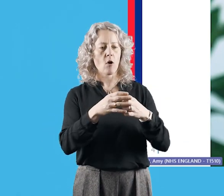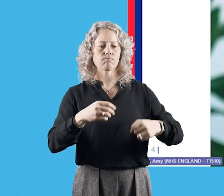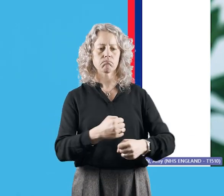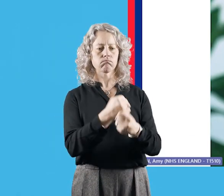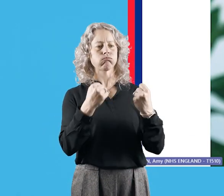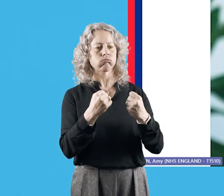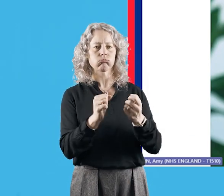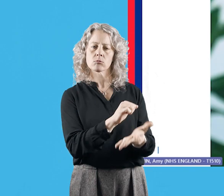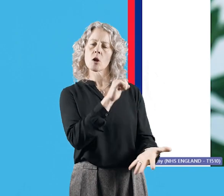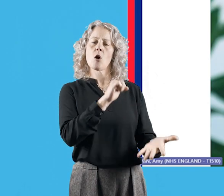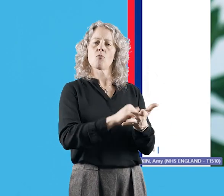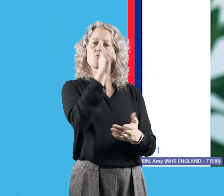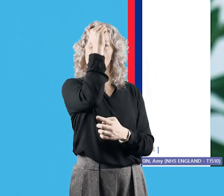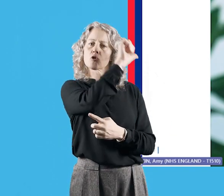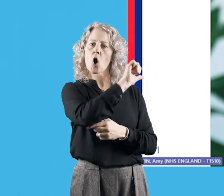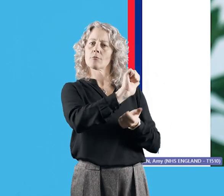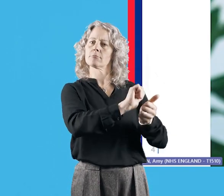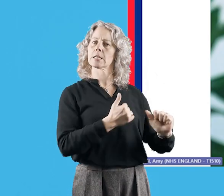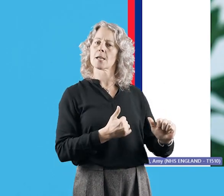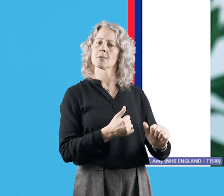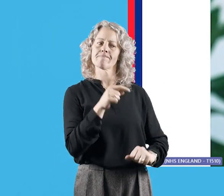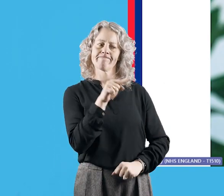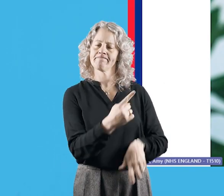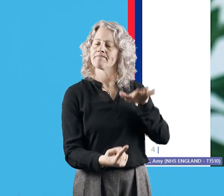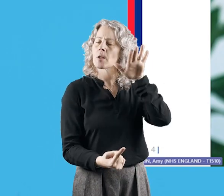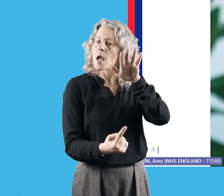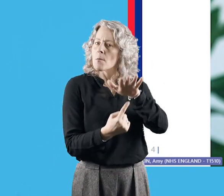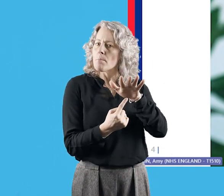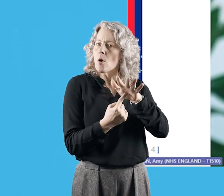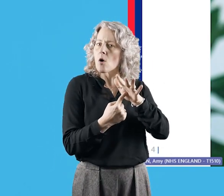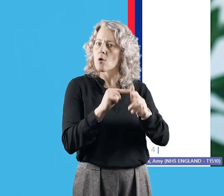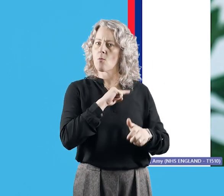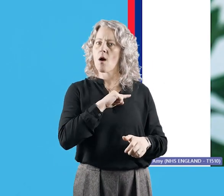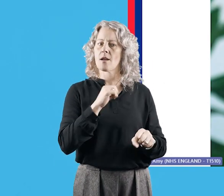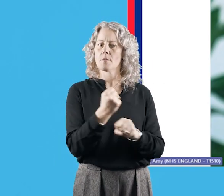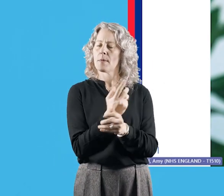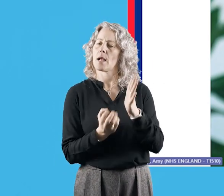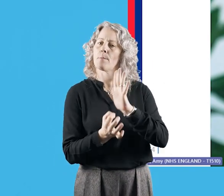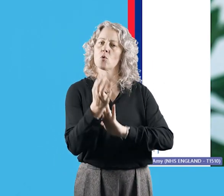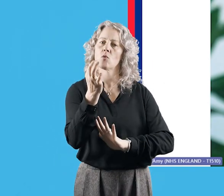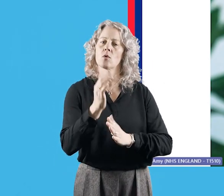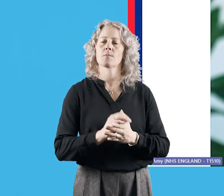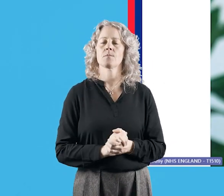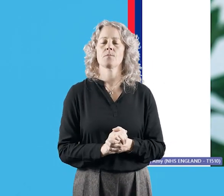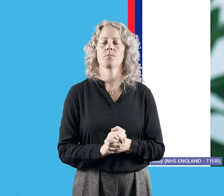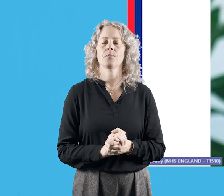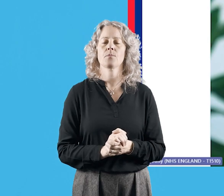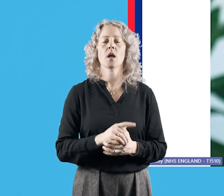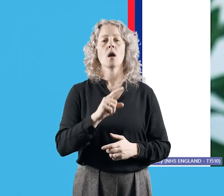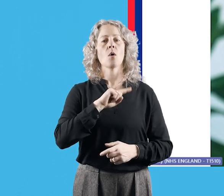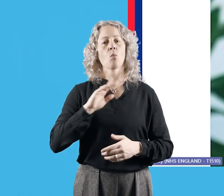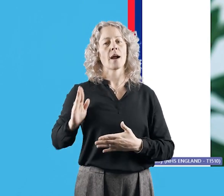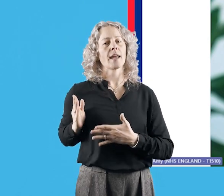with the right knowledge and skills is a crucial step towards making these improvements. This is why we introduce a statutory